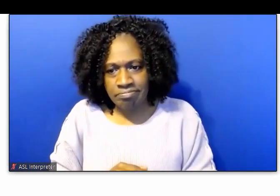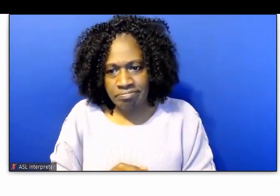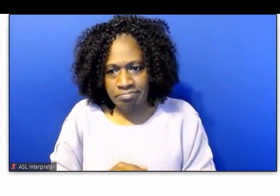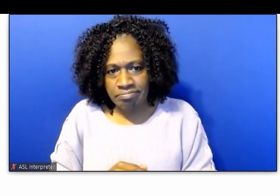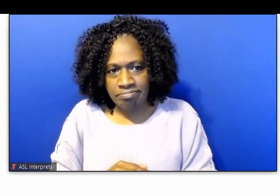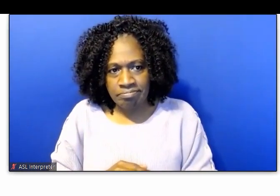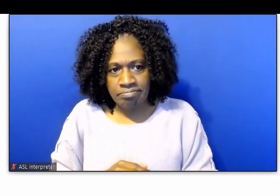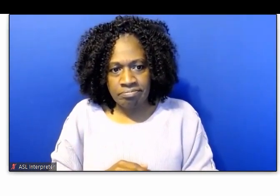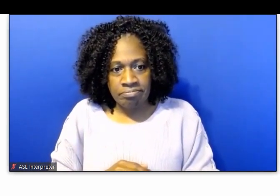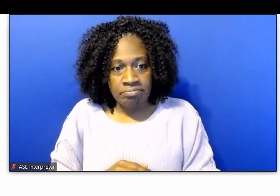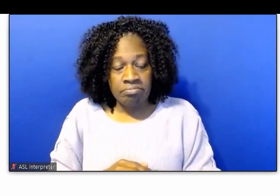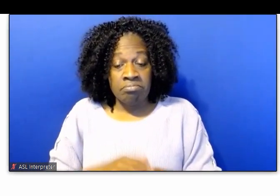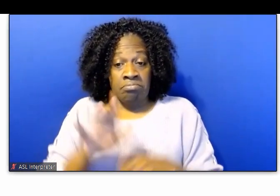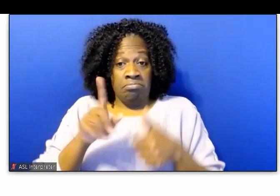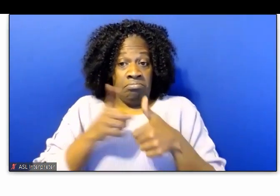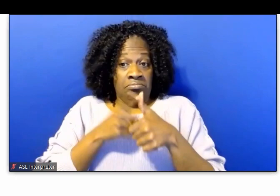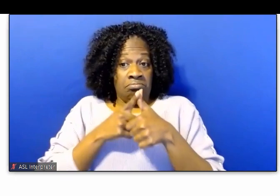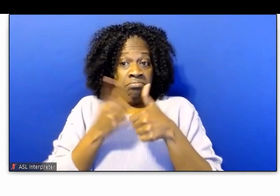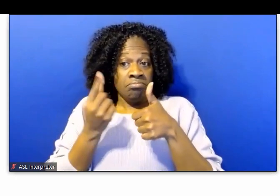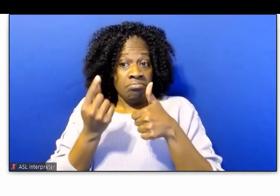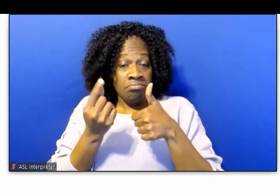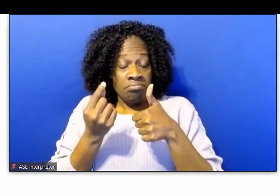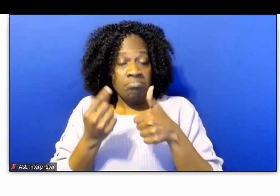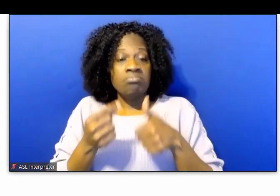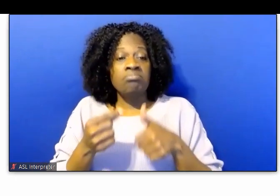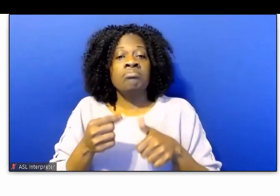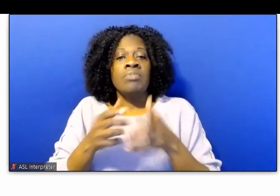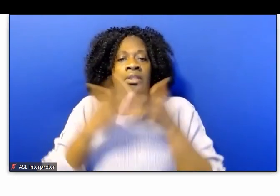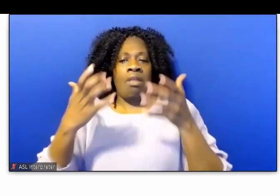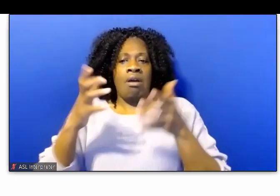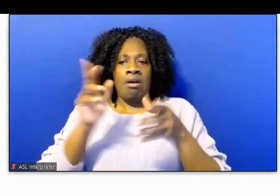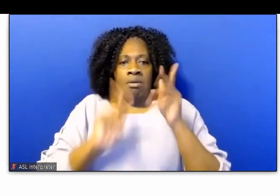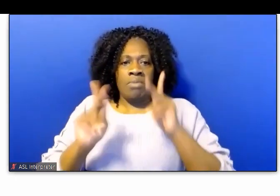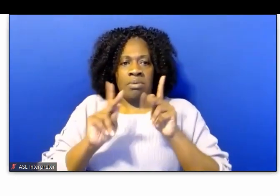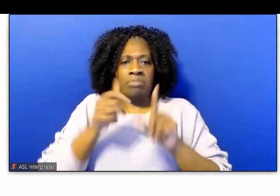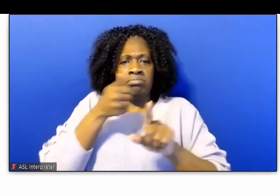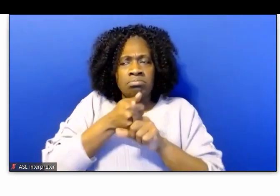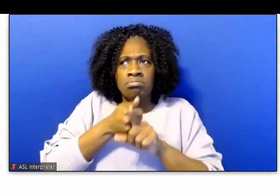First of all there's a lot of people who are deaf and with hearing loss.